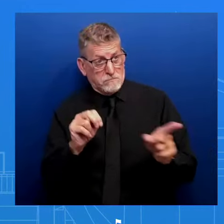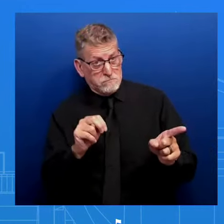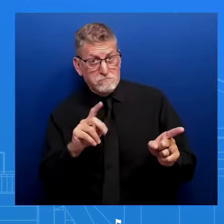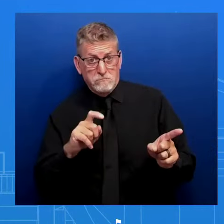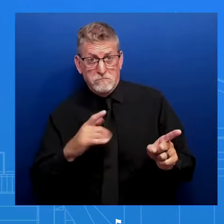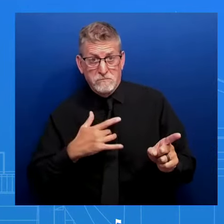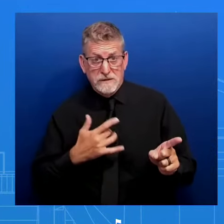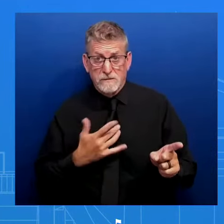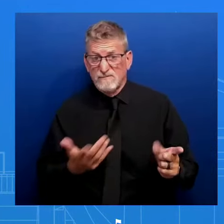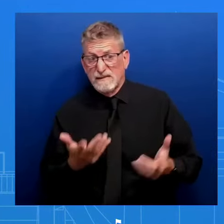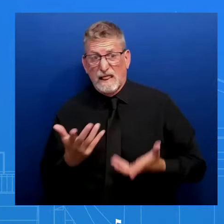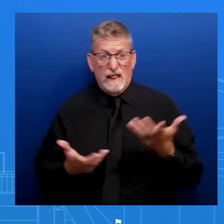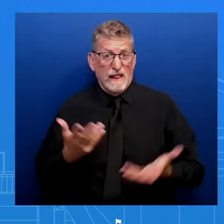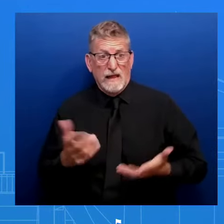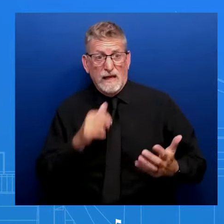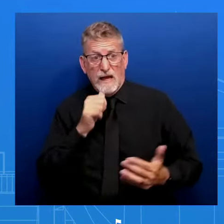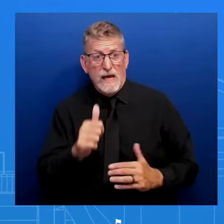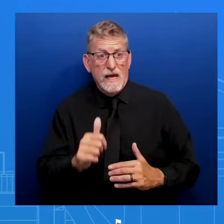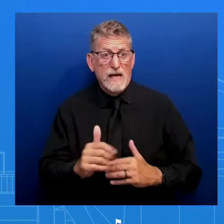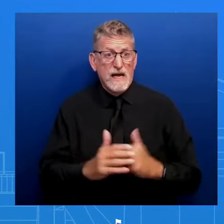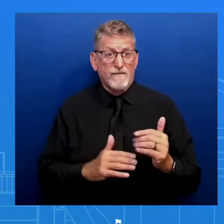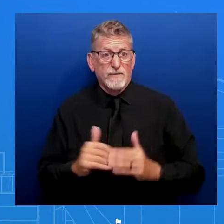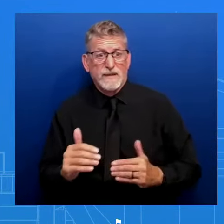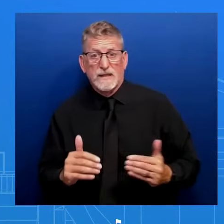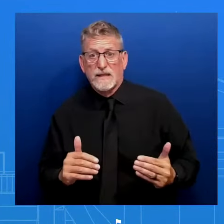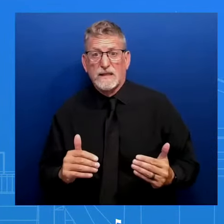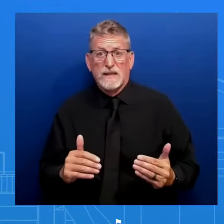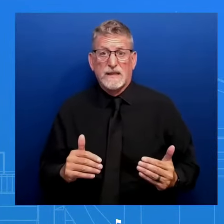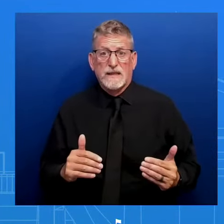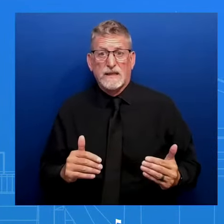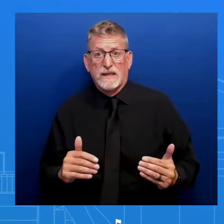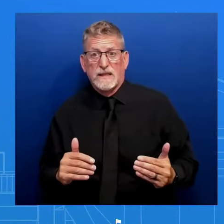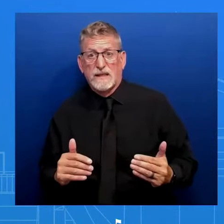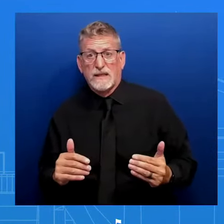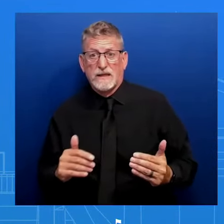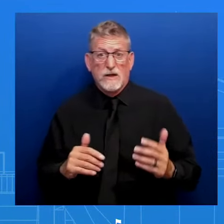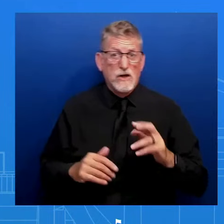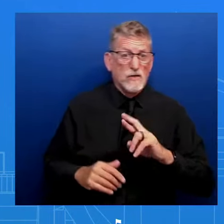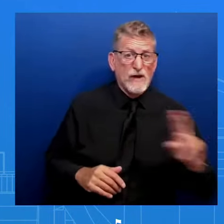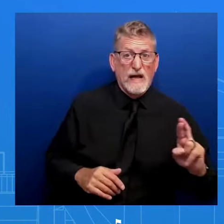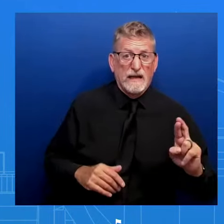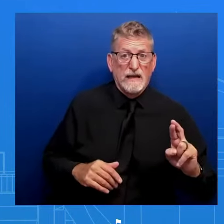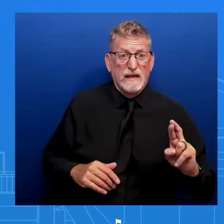well, you know, her party opposes a bunch of things that the President fights for. And of course, in Europe, generally, it's got --